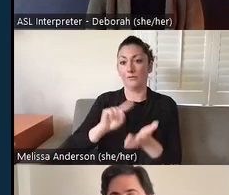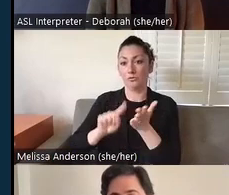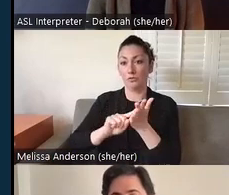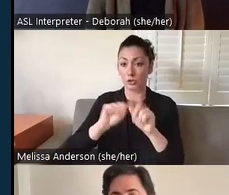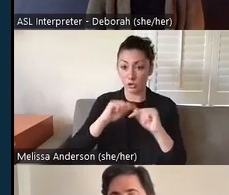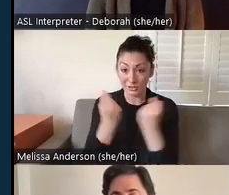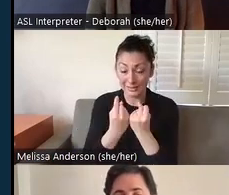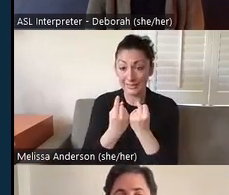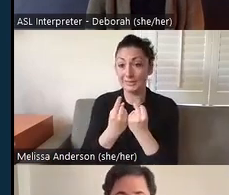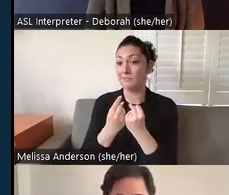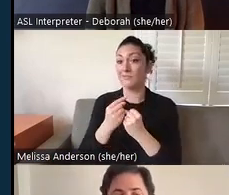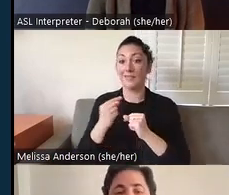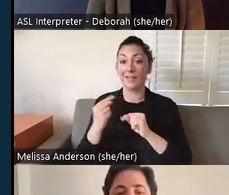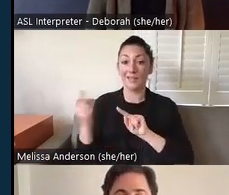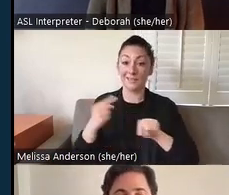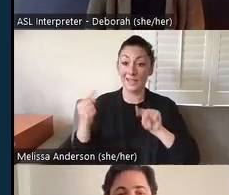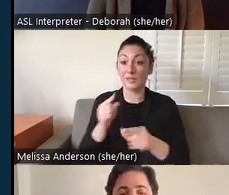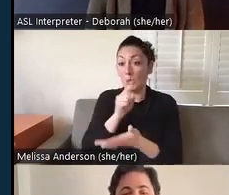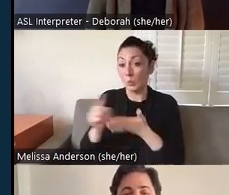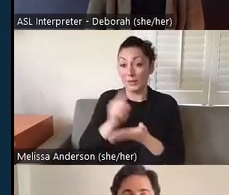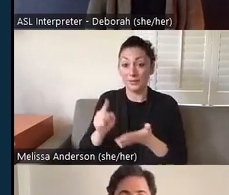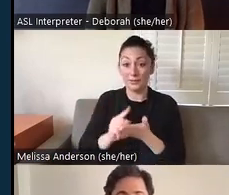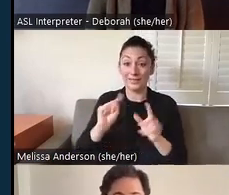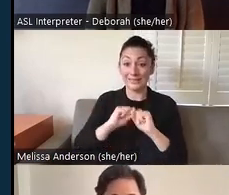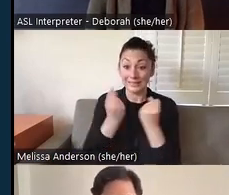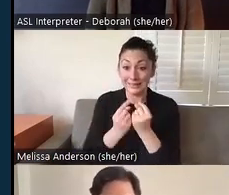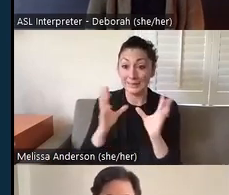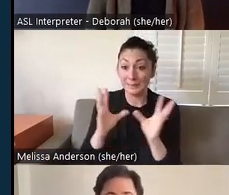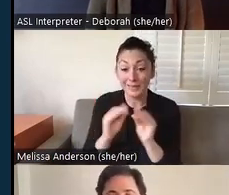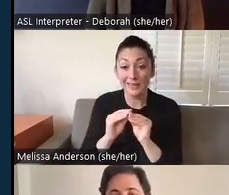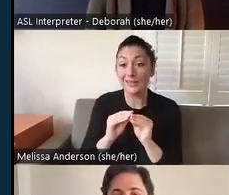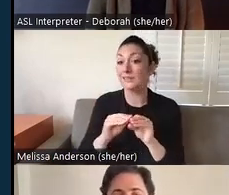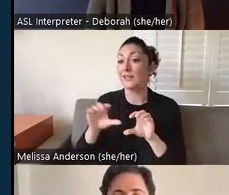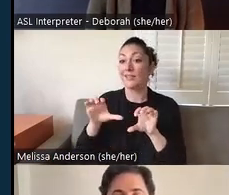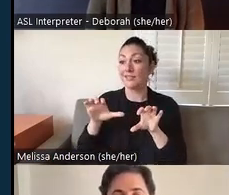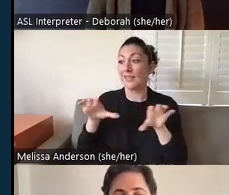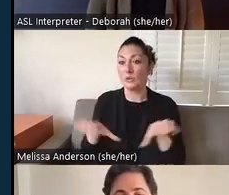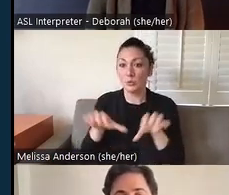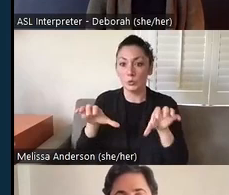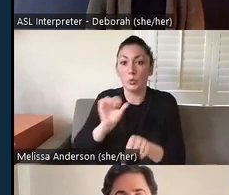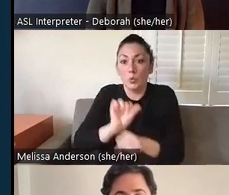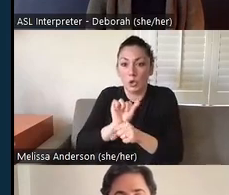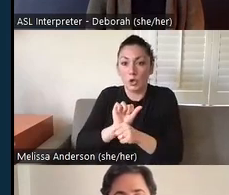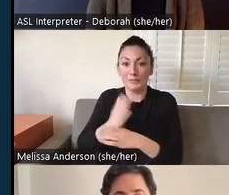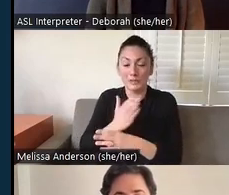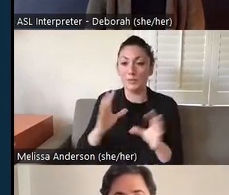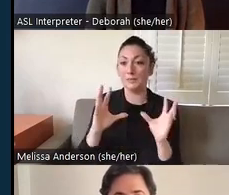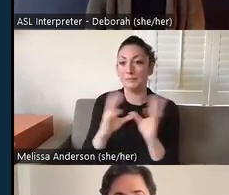and are actual members of the research team. They attend weekly team meetings. They do work